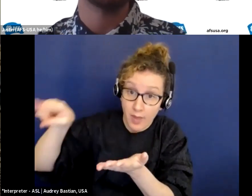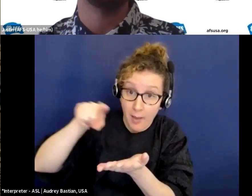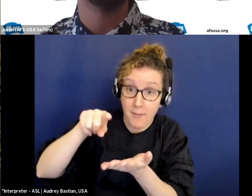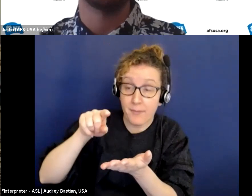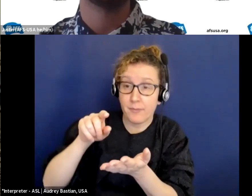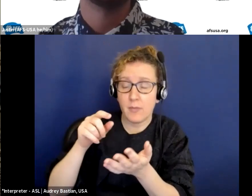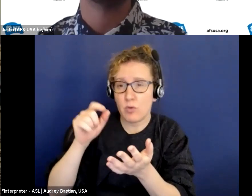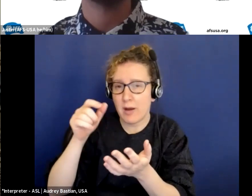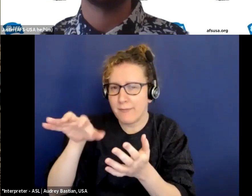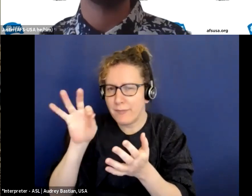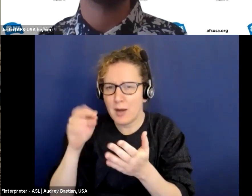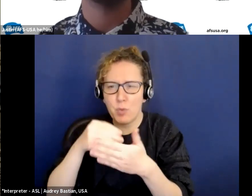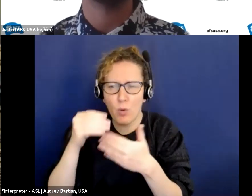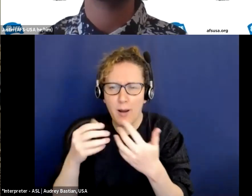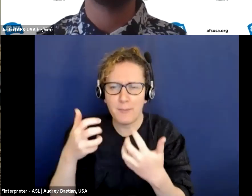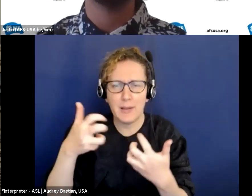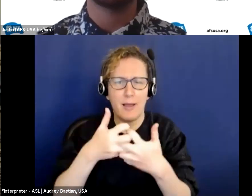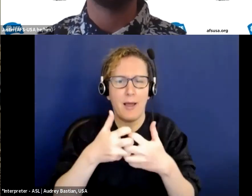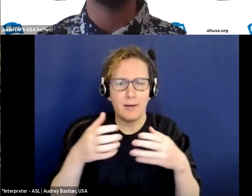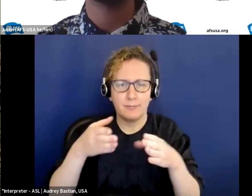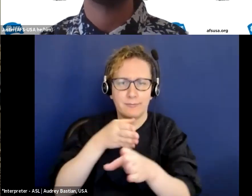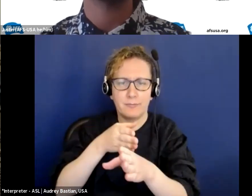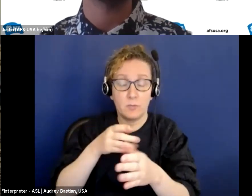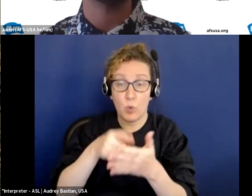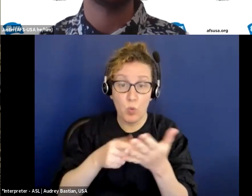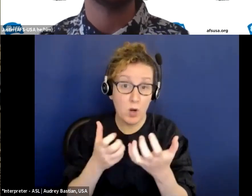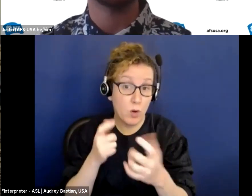that would align both with what you hope to accomplish, what you are interested in and